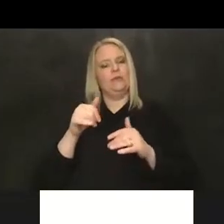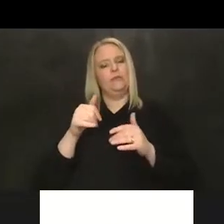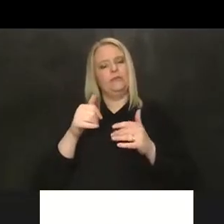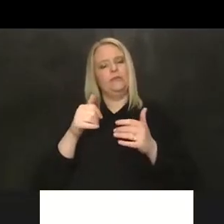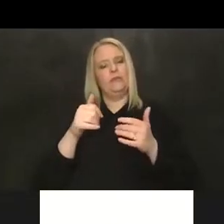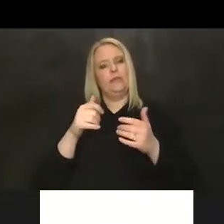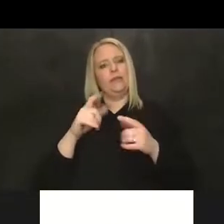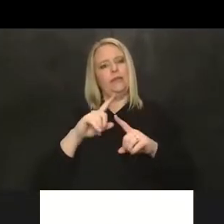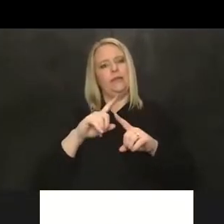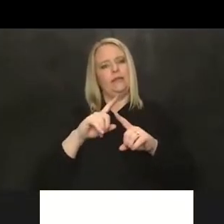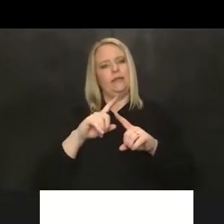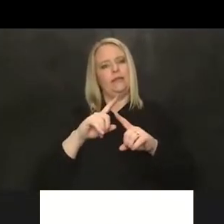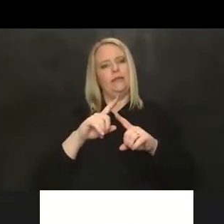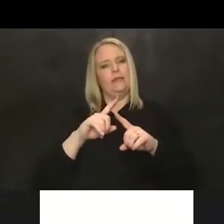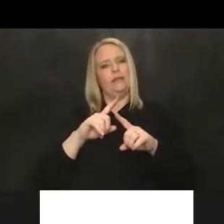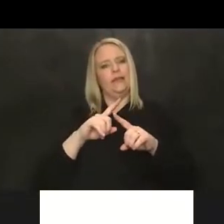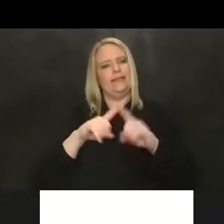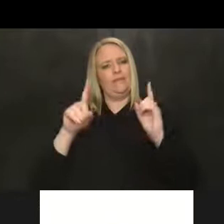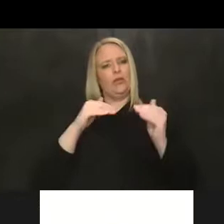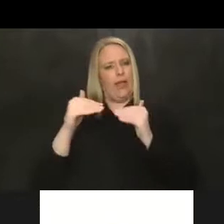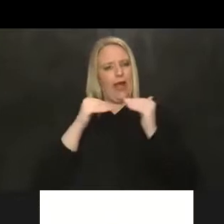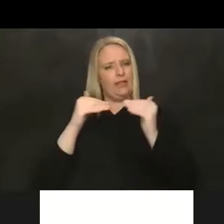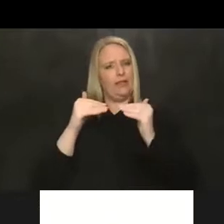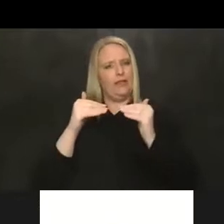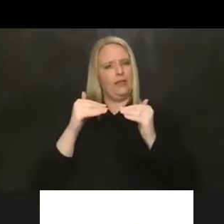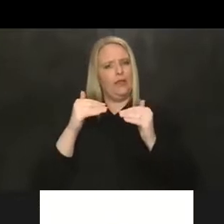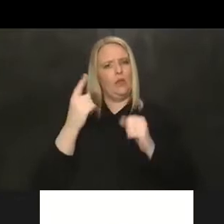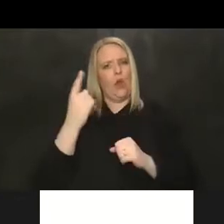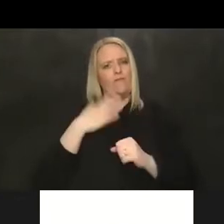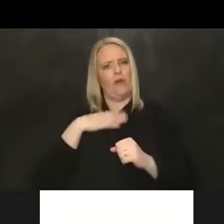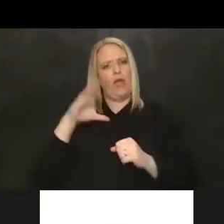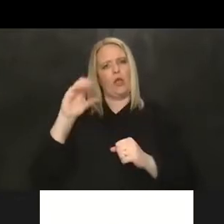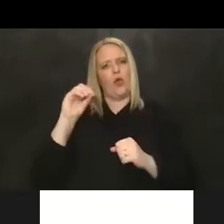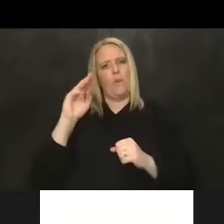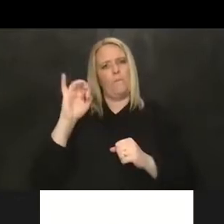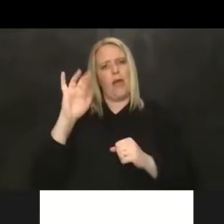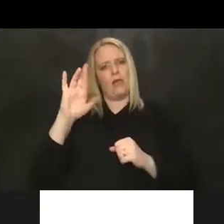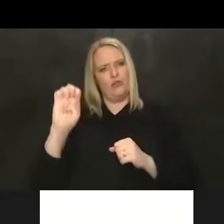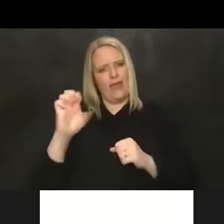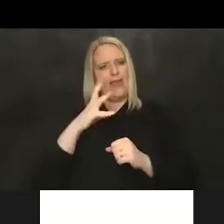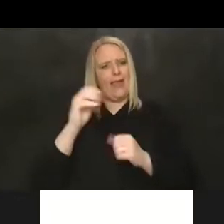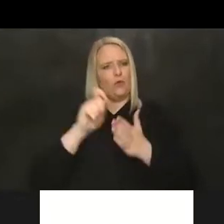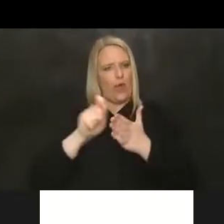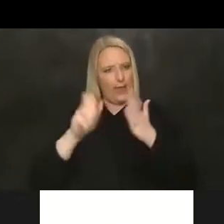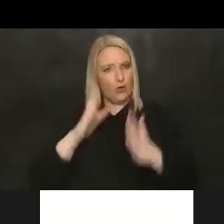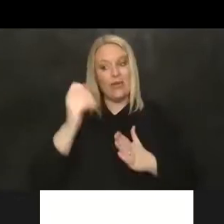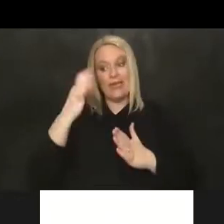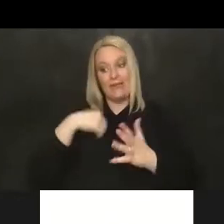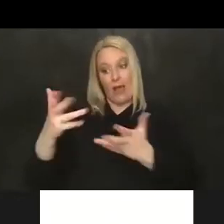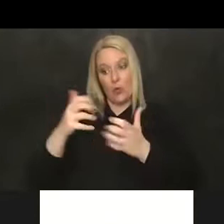colleague, and one of my co-madres and writers, if I'm working with people who are deaf,